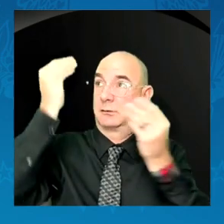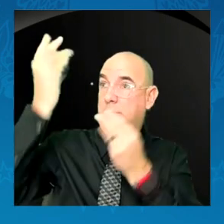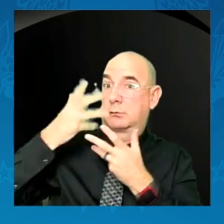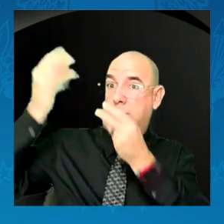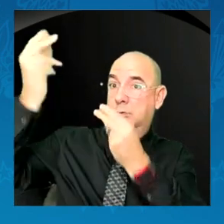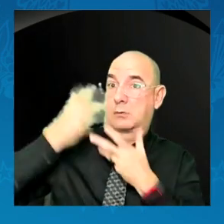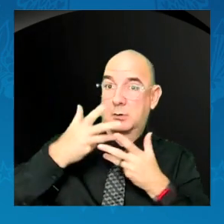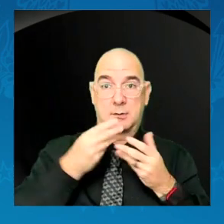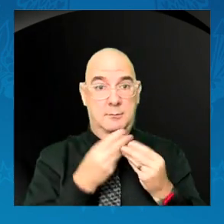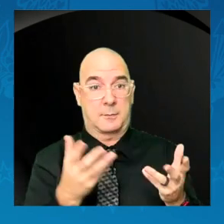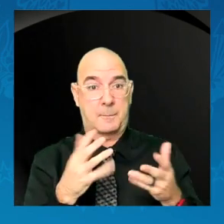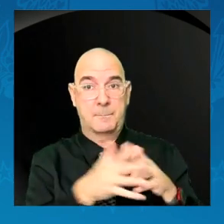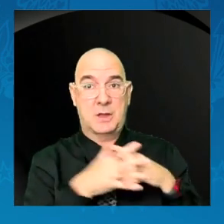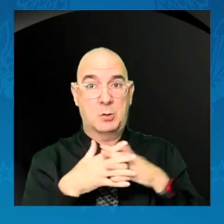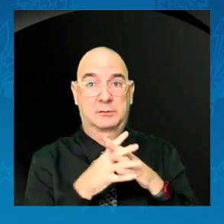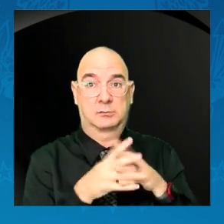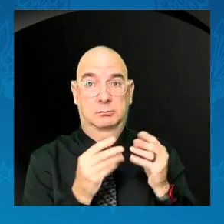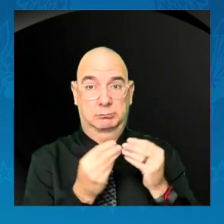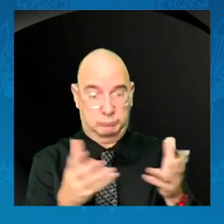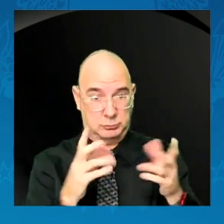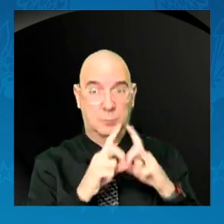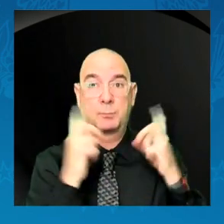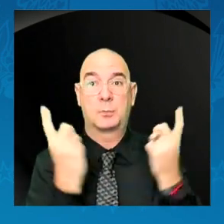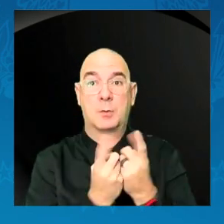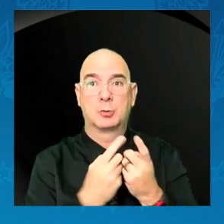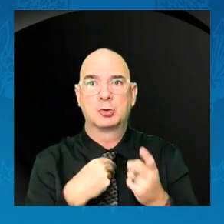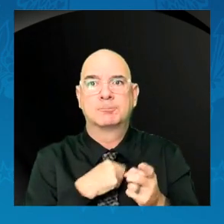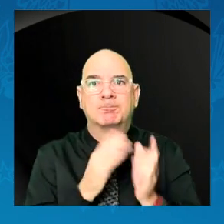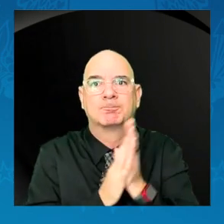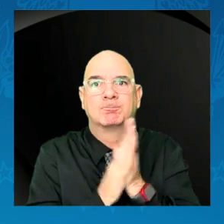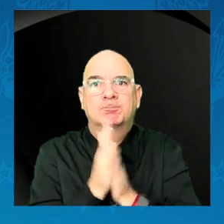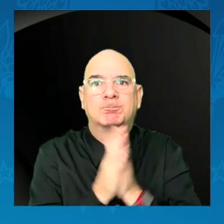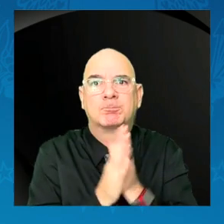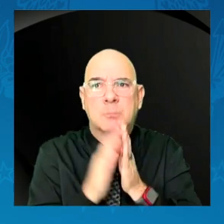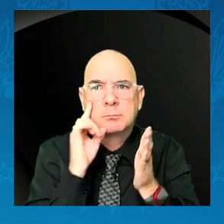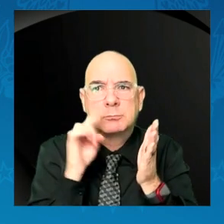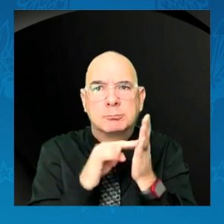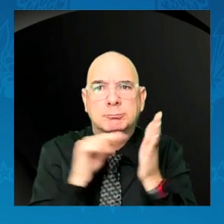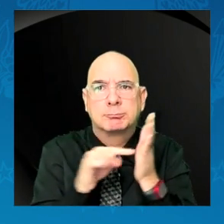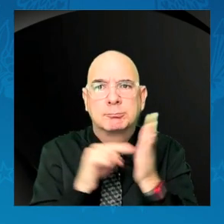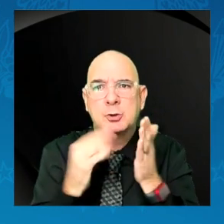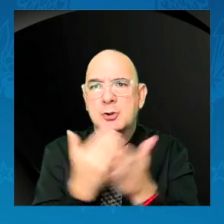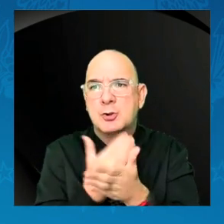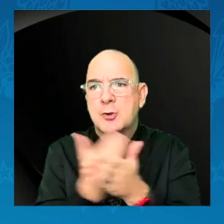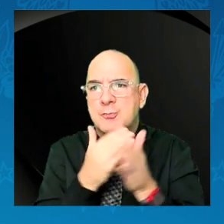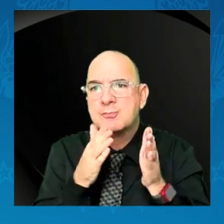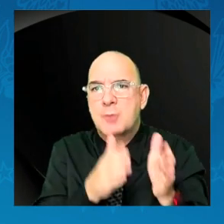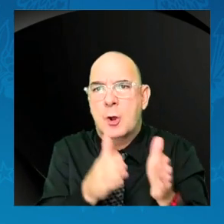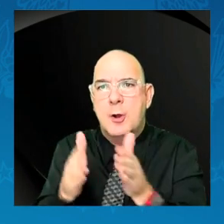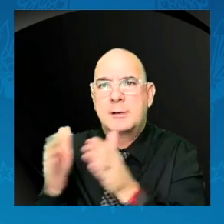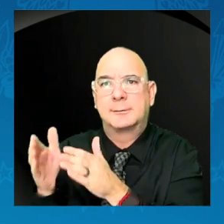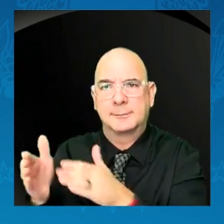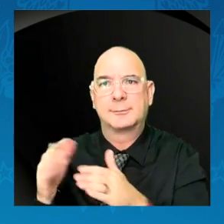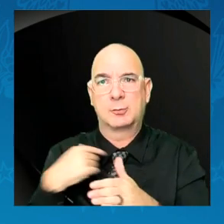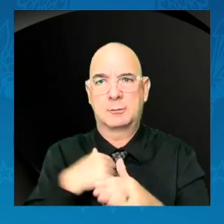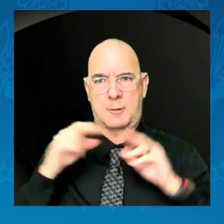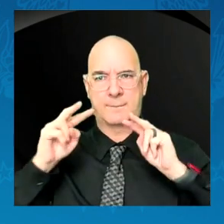new avenues of research and innovation and relish the opportunity to working with this council. The Vice President: Thank you and for highlighting